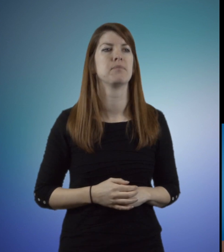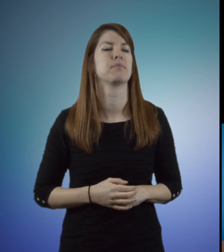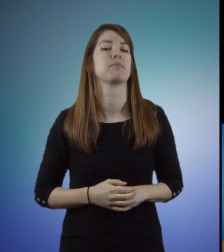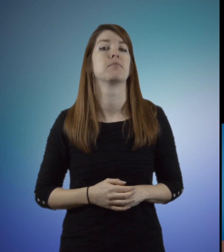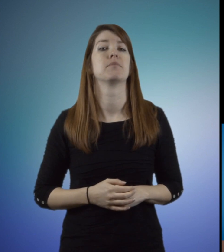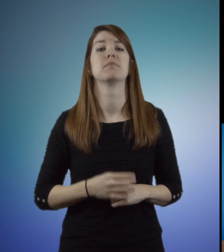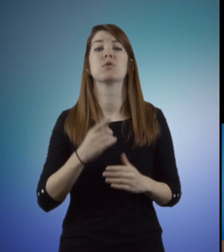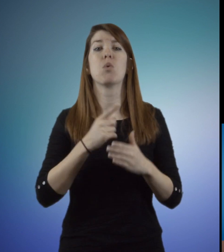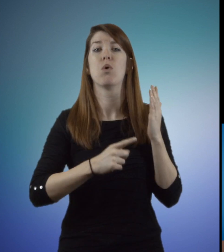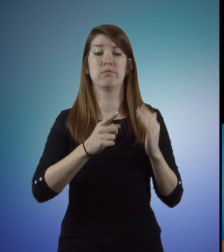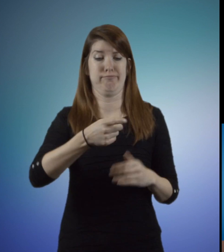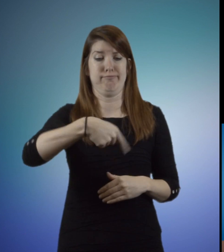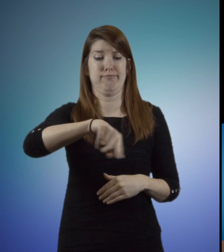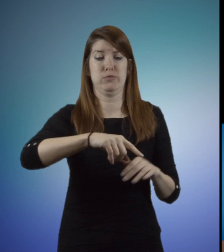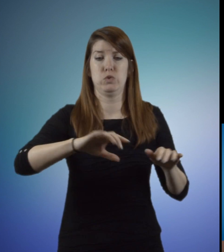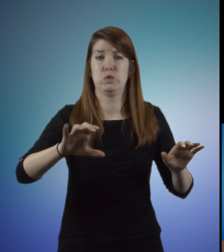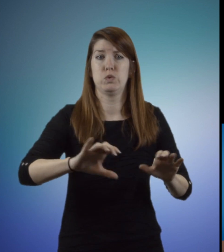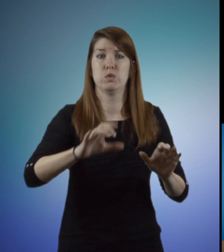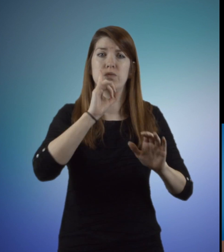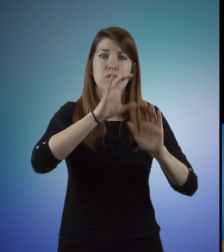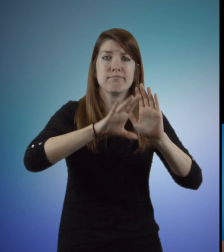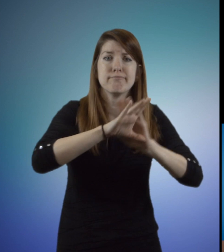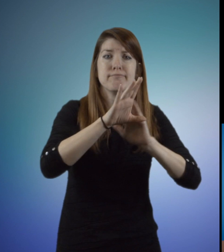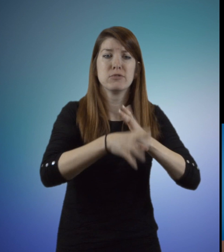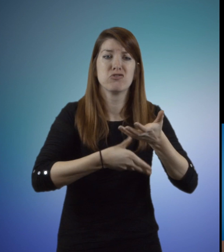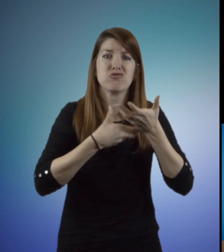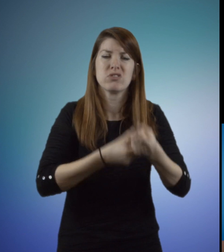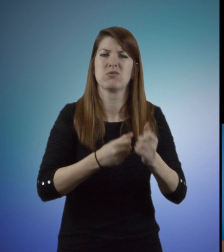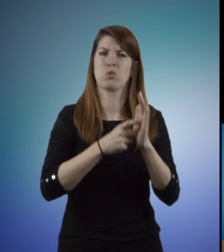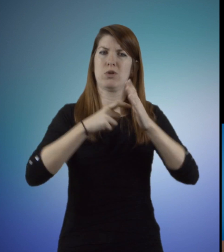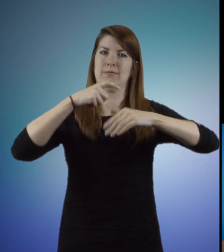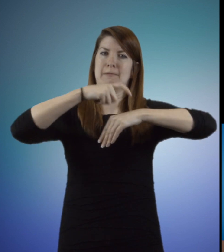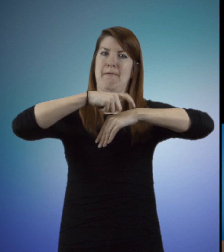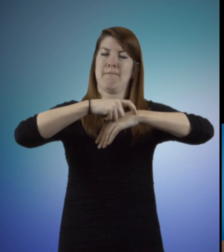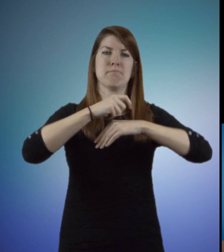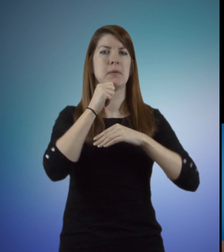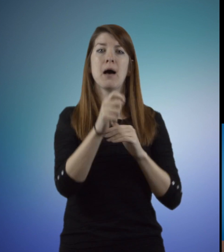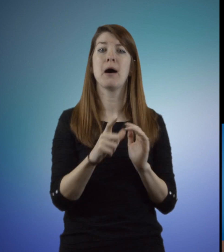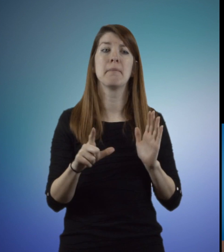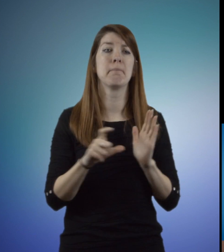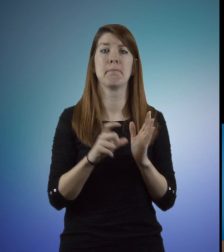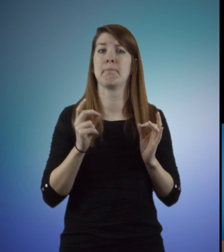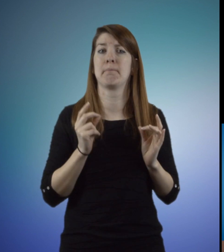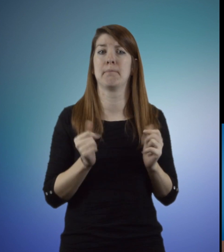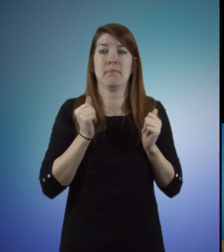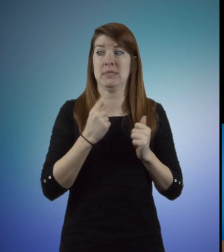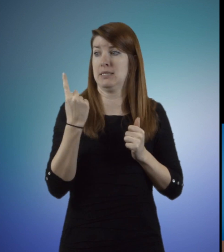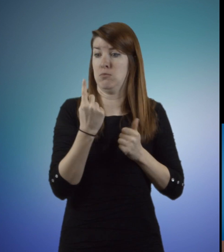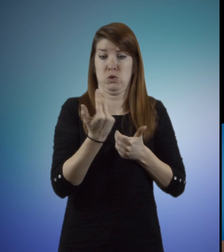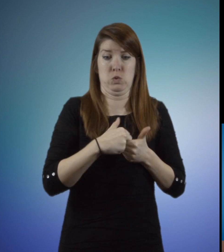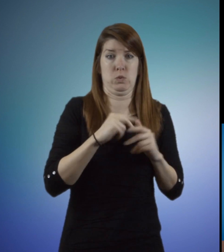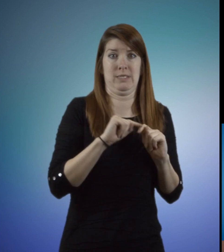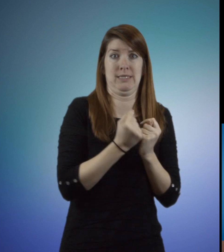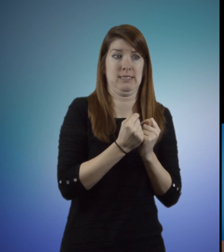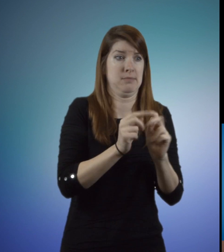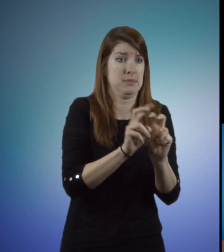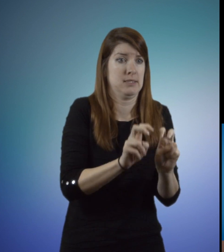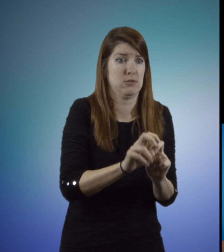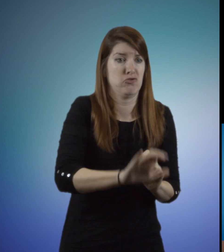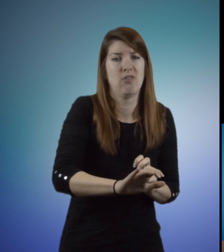So, what you do to develop trust comes over time. It's not trust that is there the minute somebody walks in the door to assess your child.